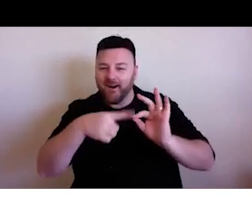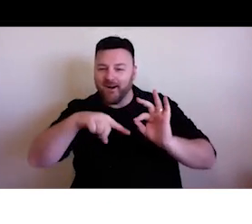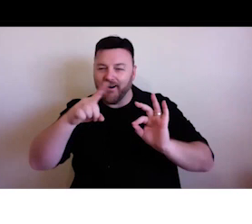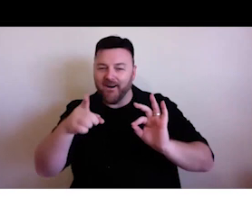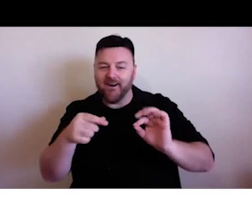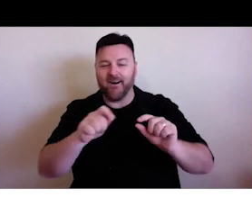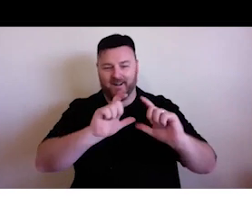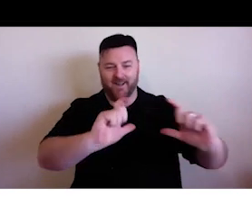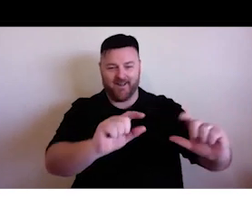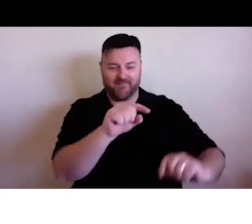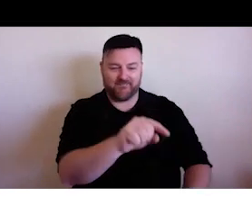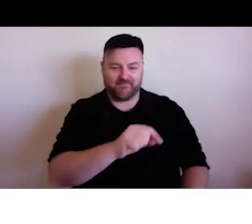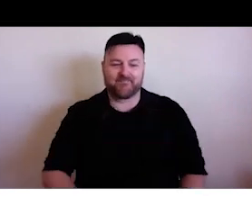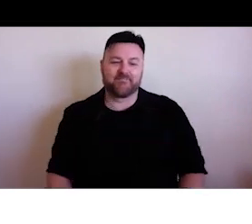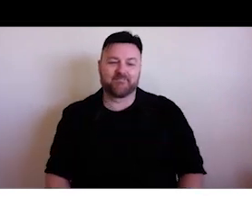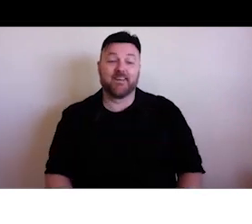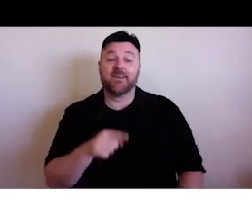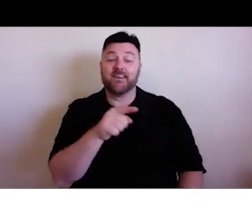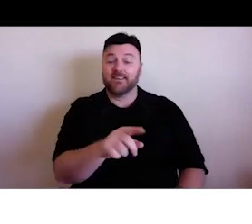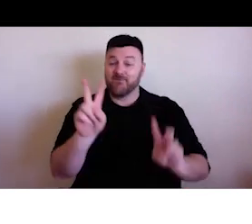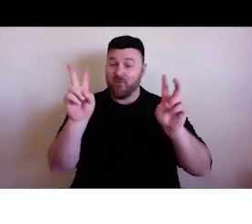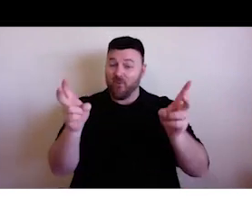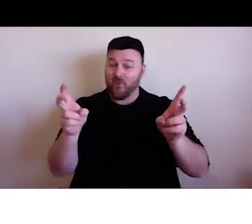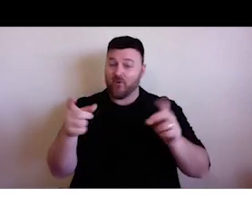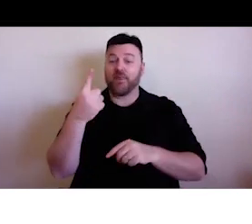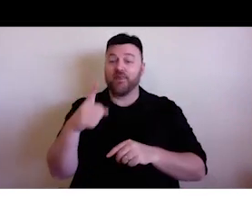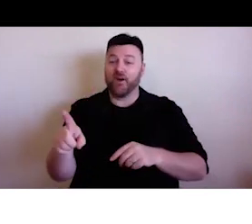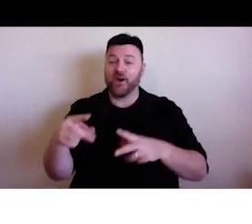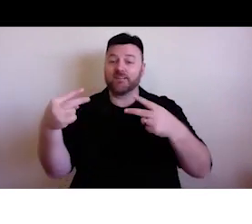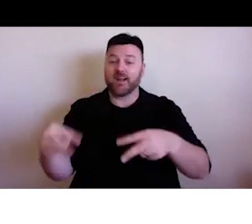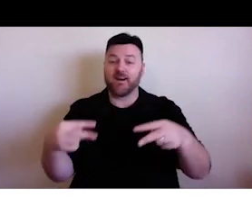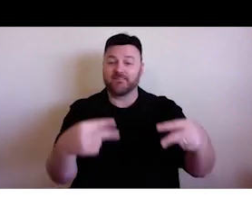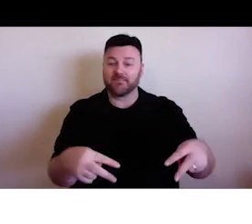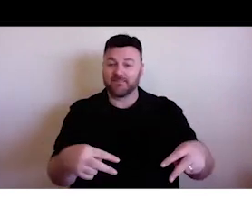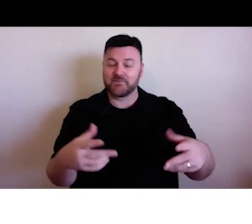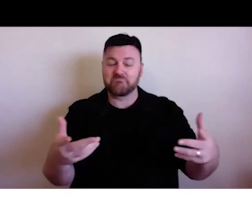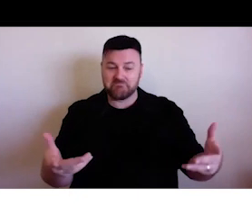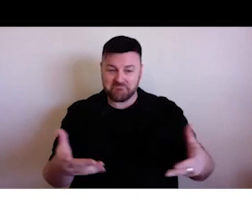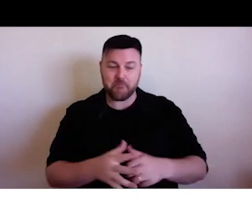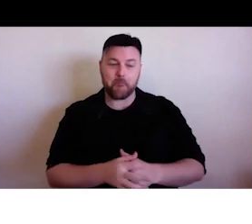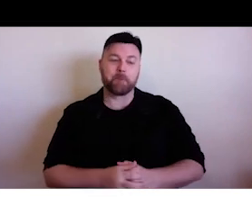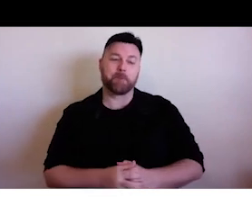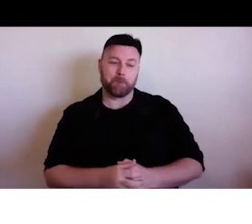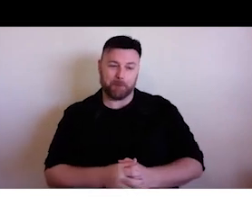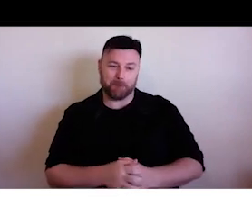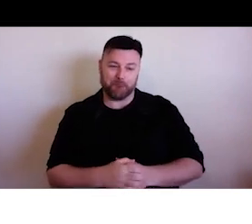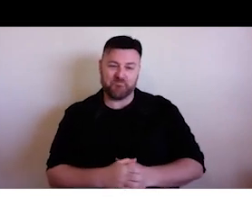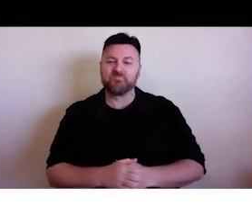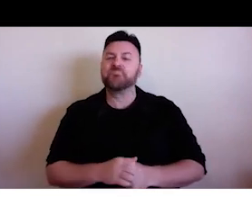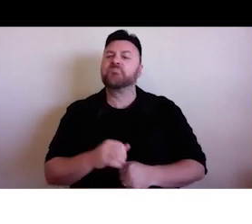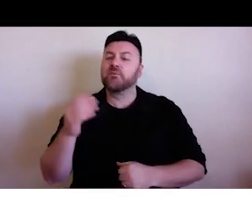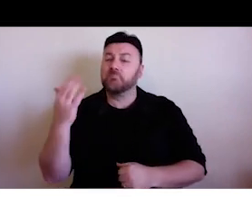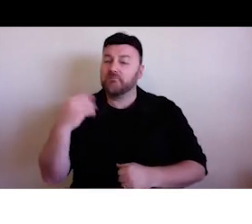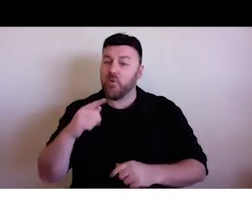titled "The Dance". In that first conceptual frame that I talked about